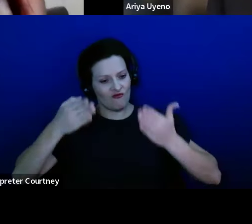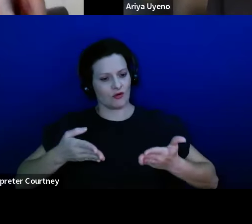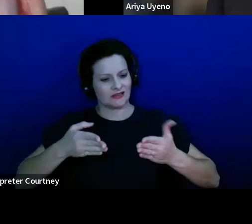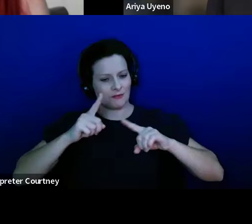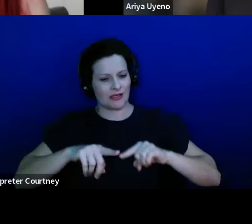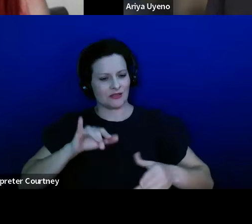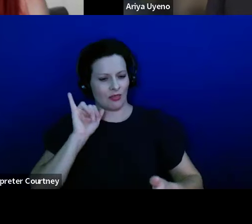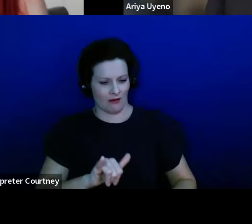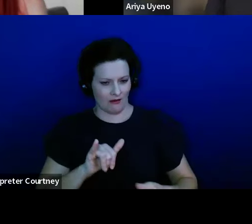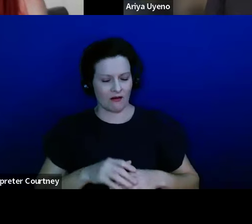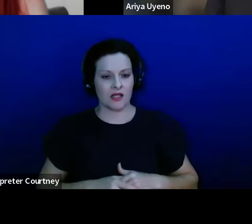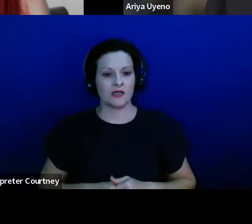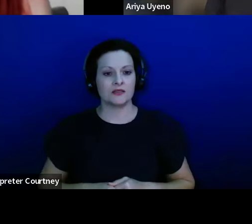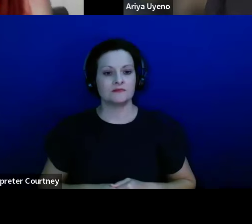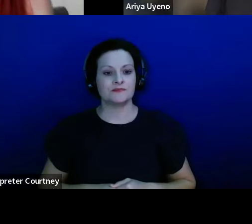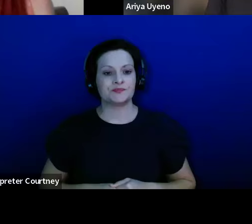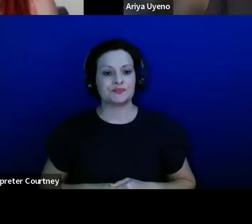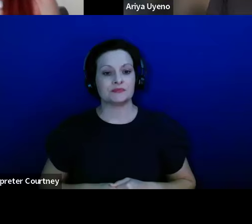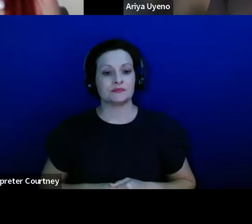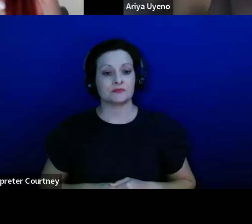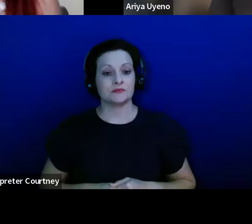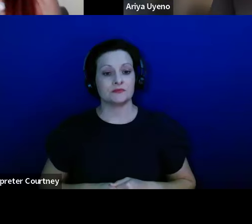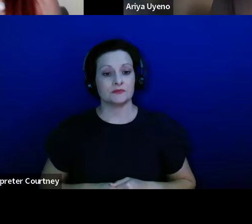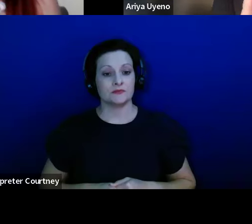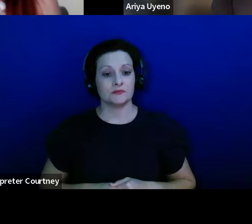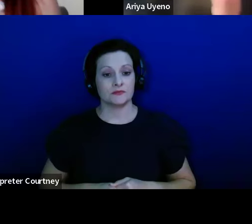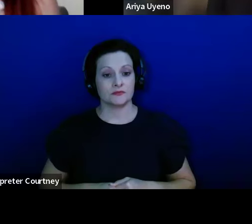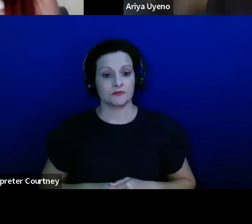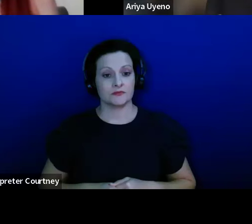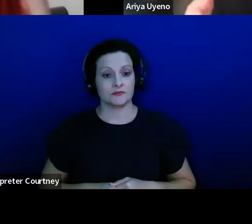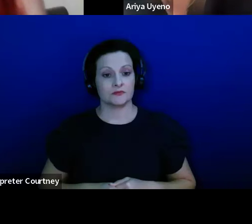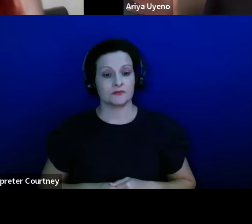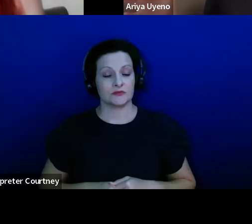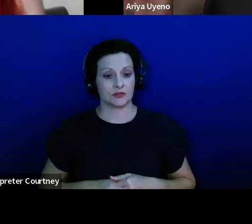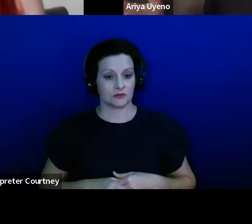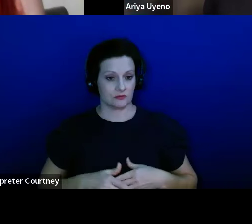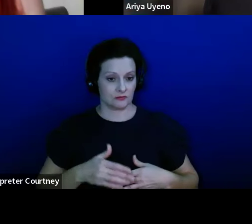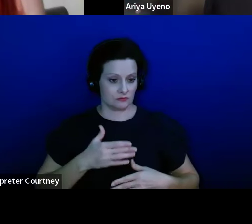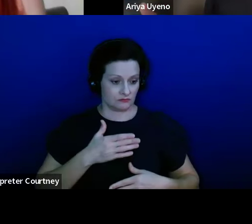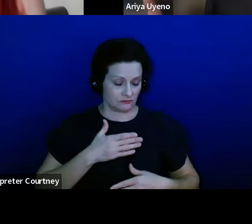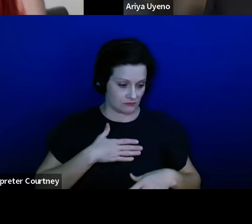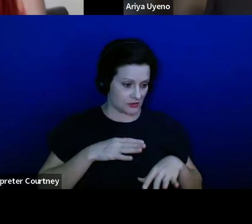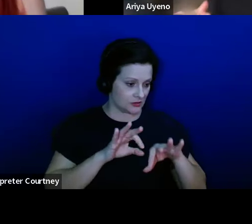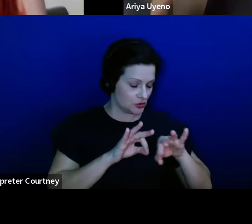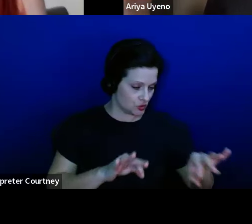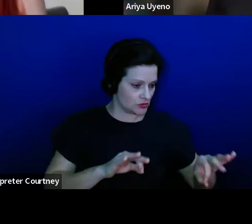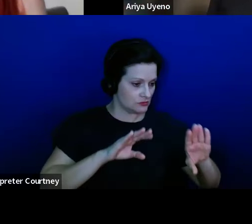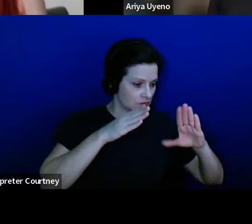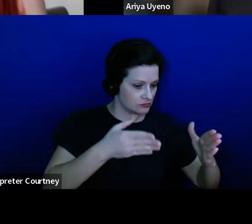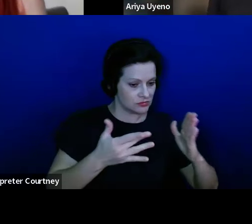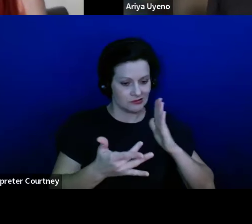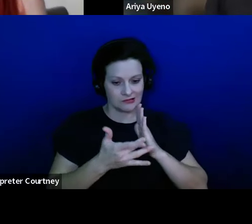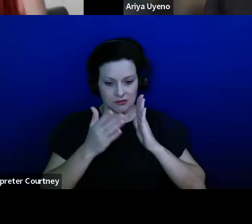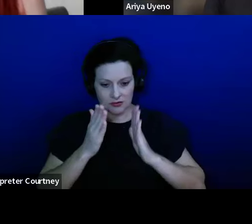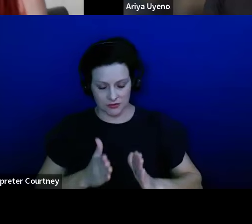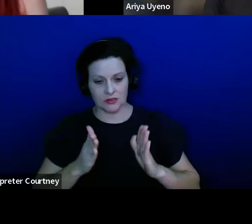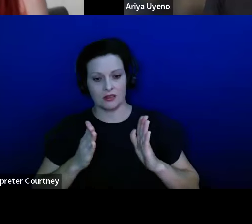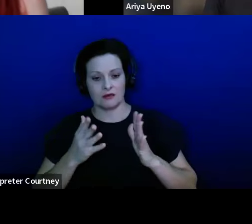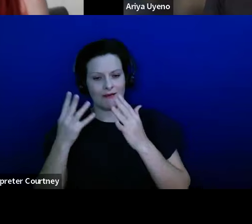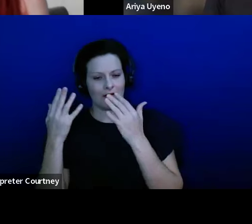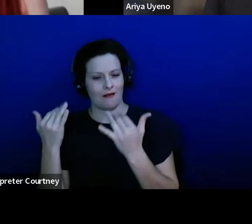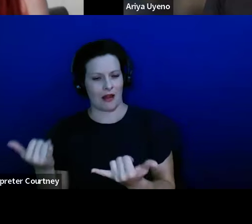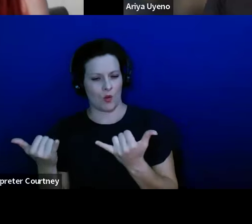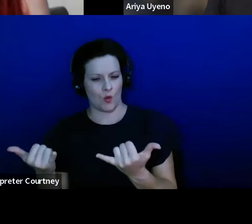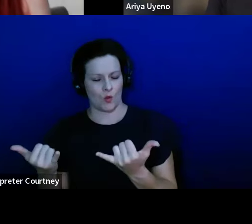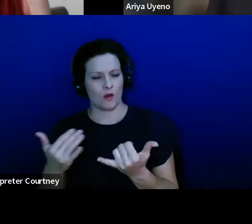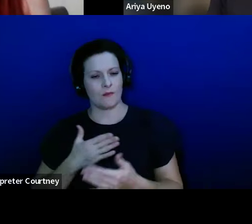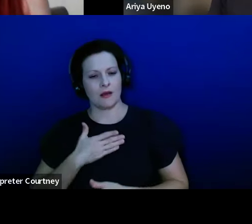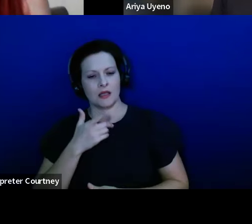thought. Throughout under grad and my technician position and now, I think my interest has grown